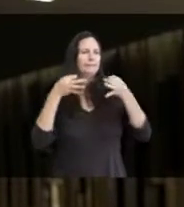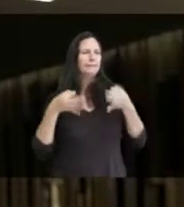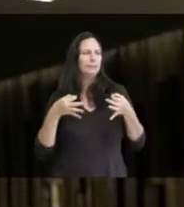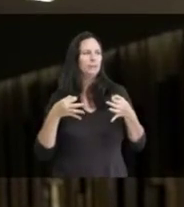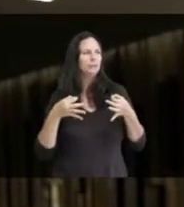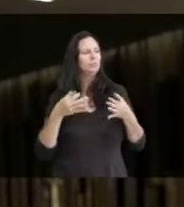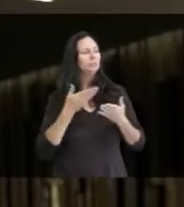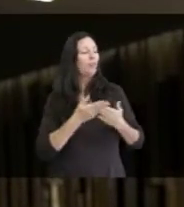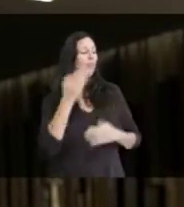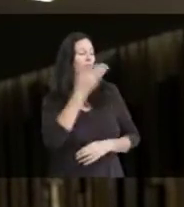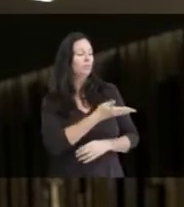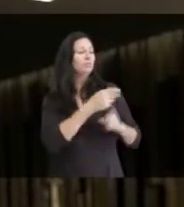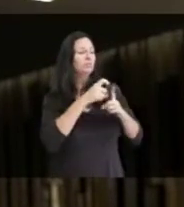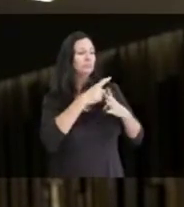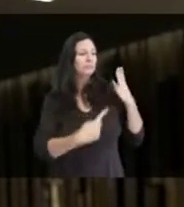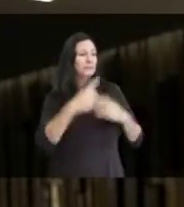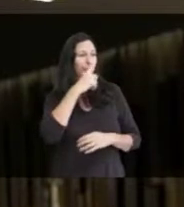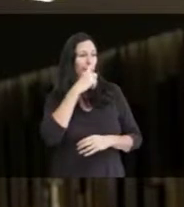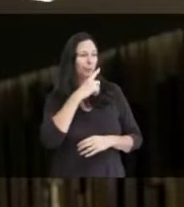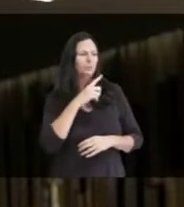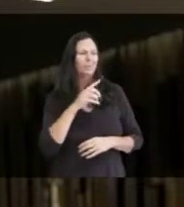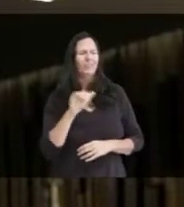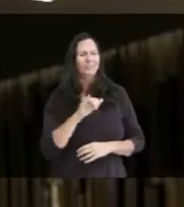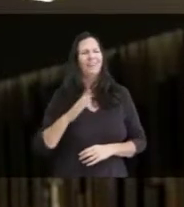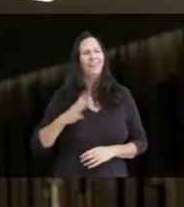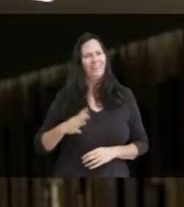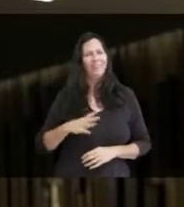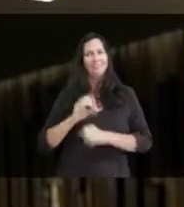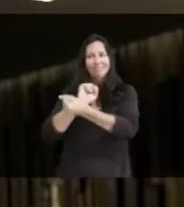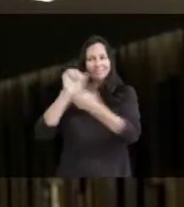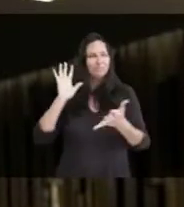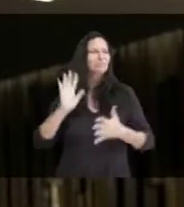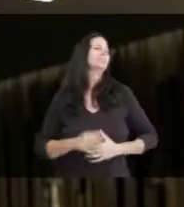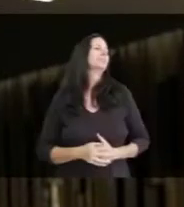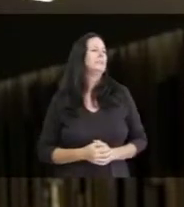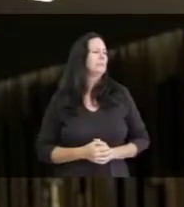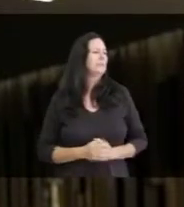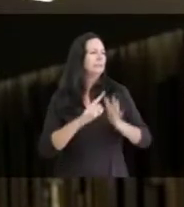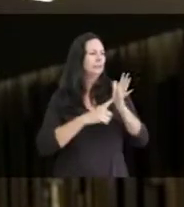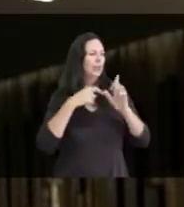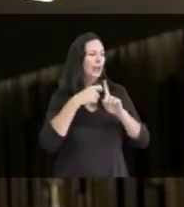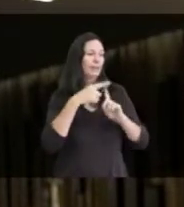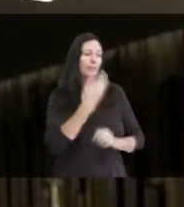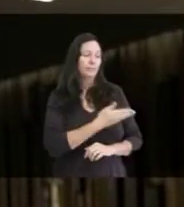regarding people with disability and also about a whole lot of myths that exist